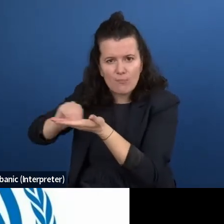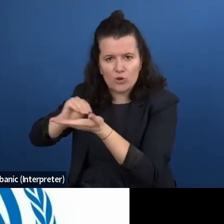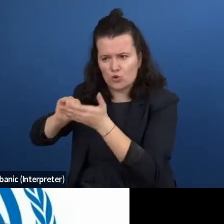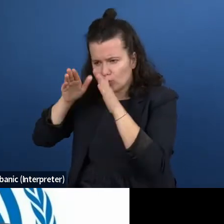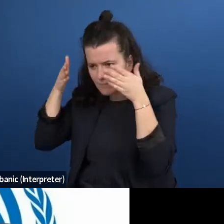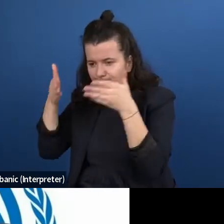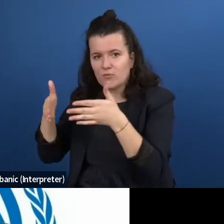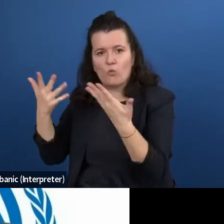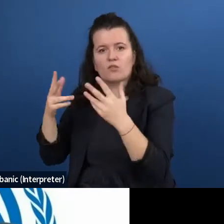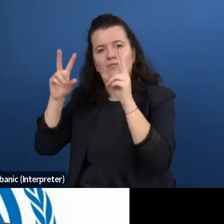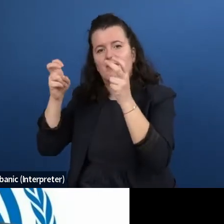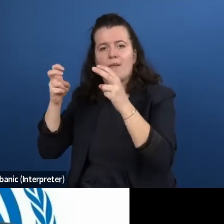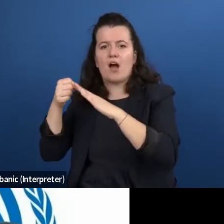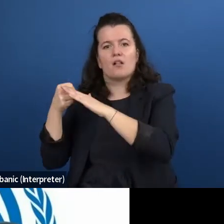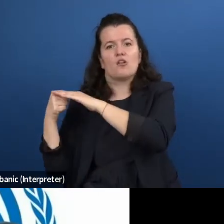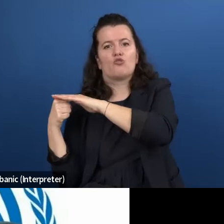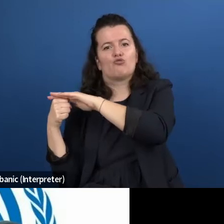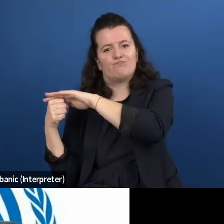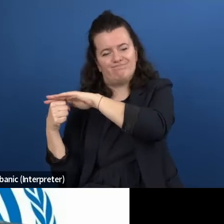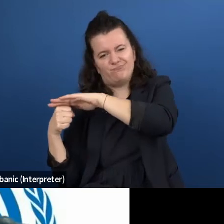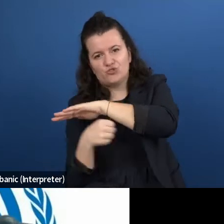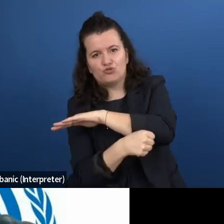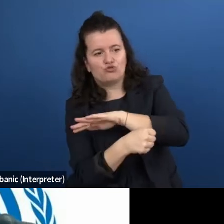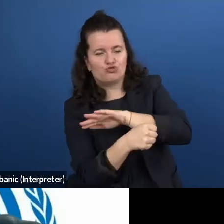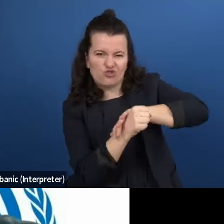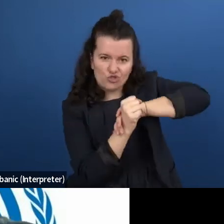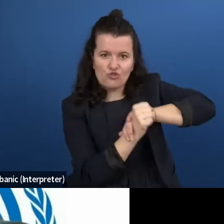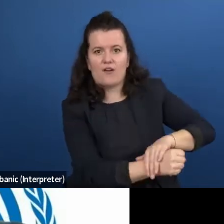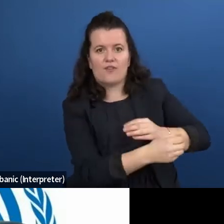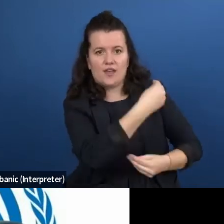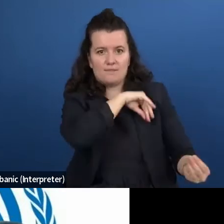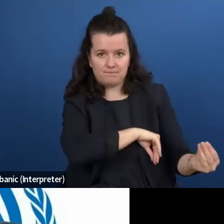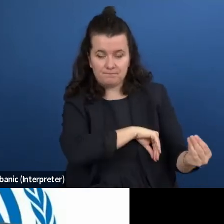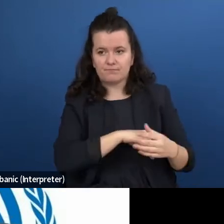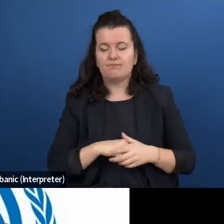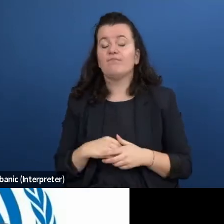this is one of my priorities in my area that I have identified for my mandates.